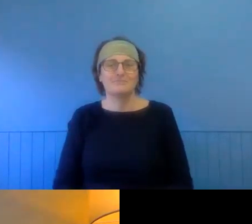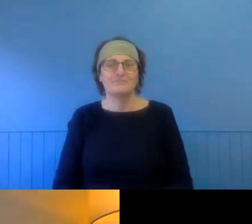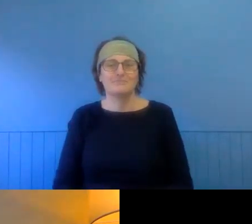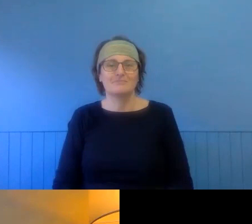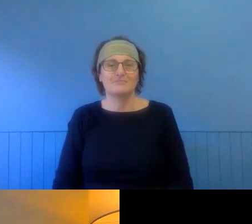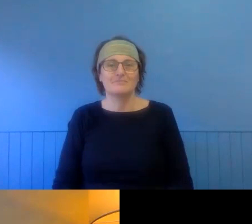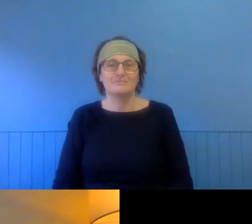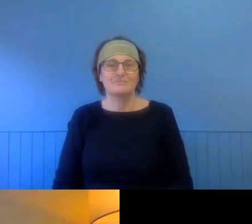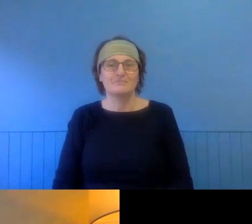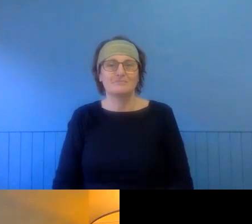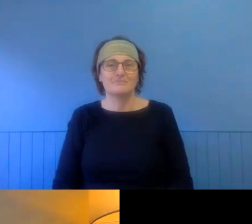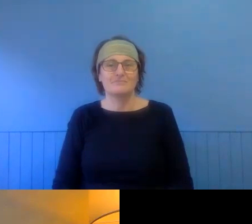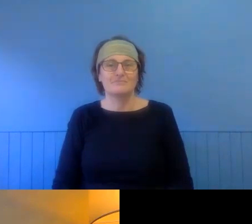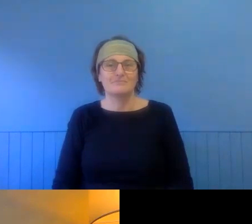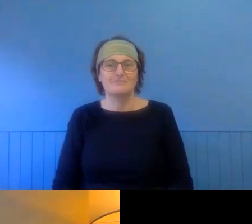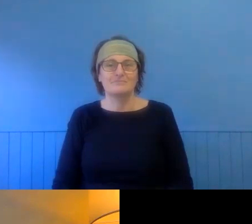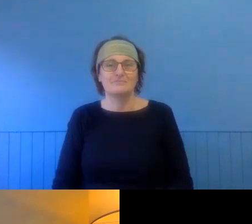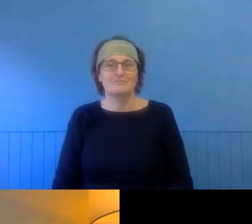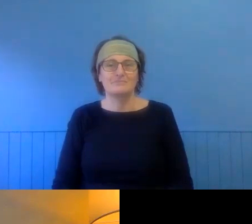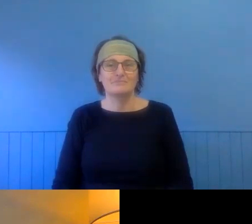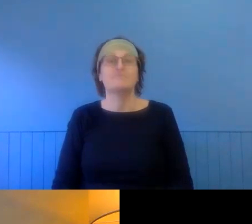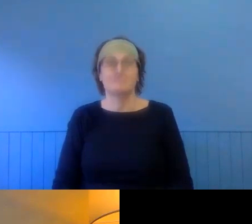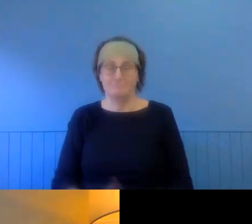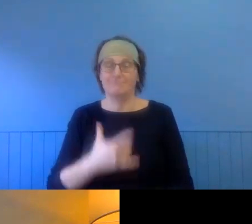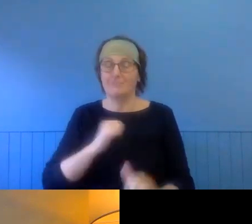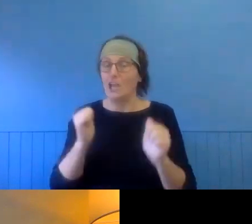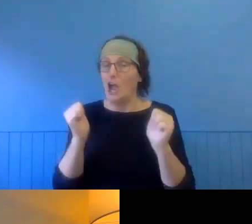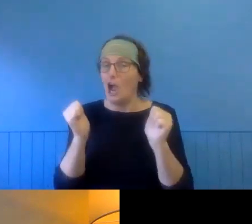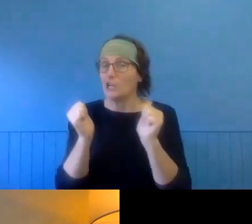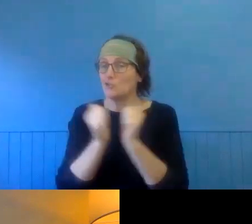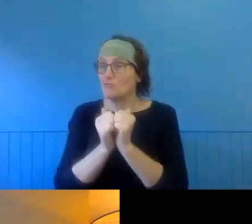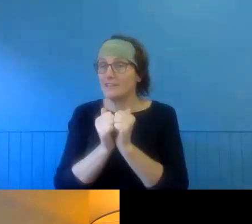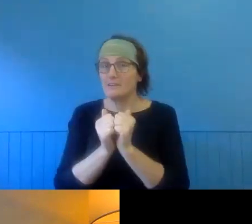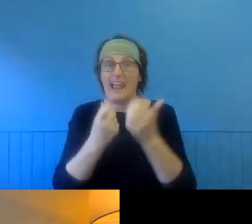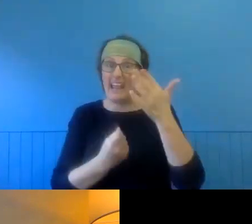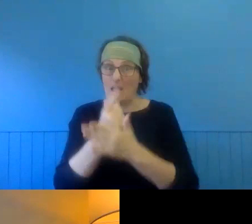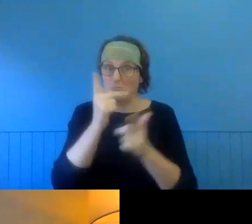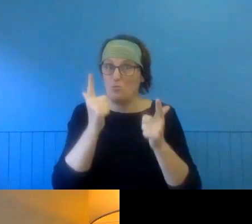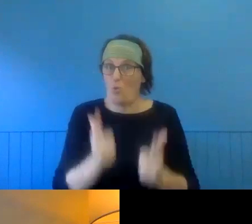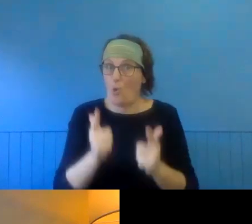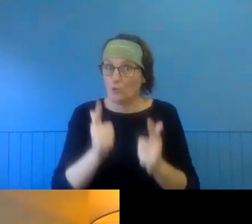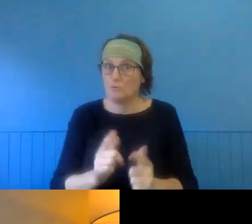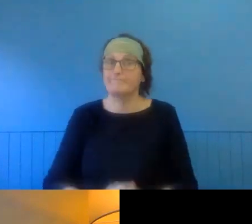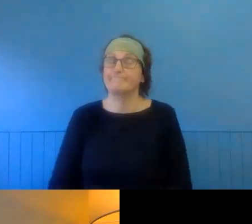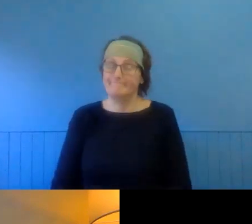I agree. And it happens so frequently. But this is why these